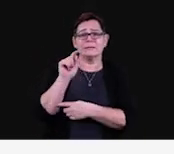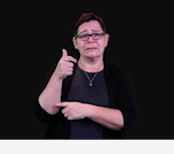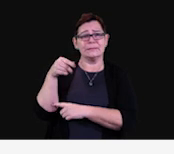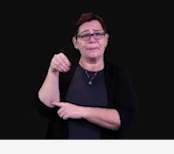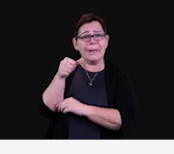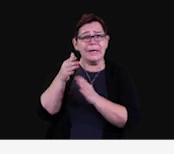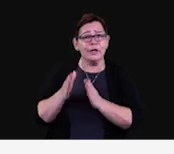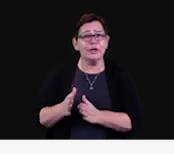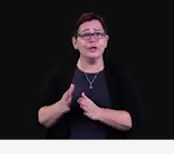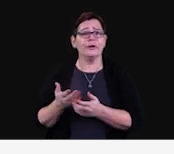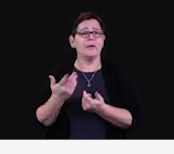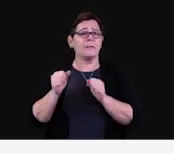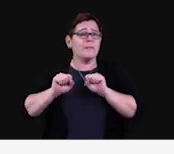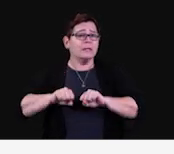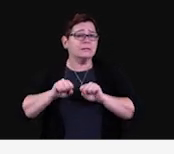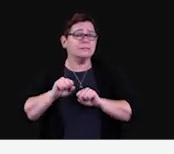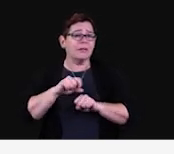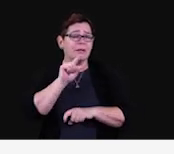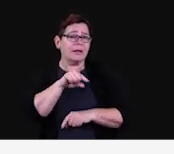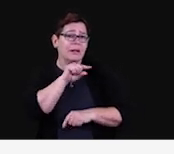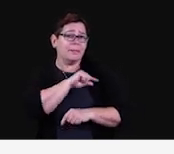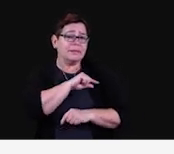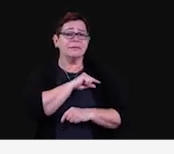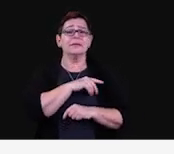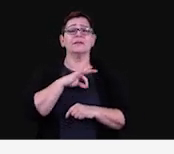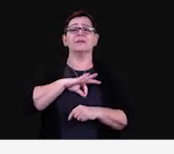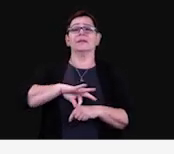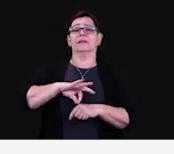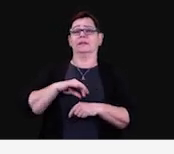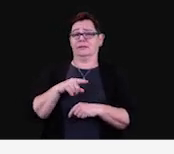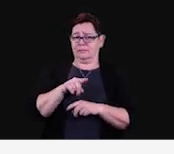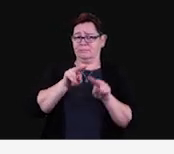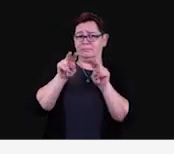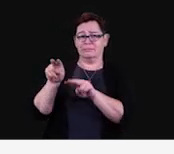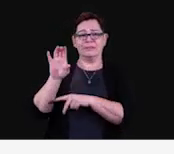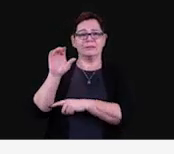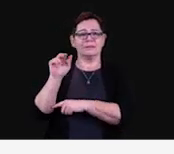entitlements, visit canada.ca/newtocanada.